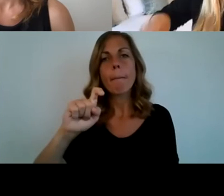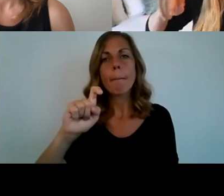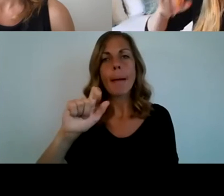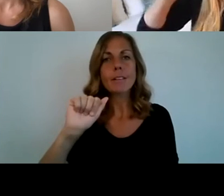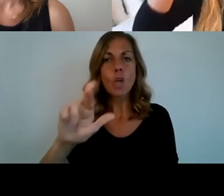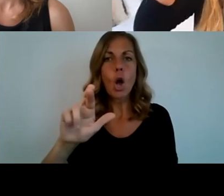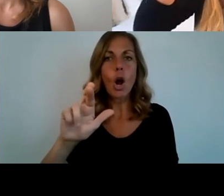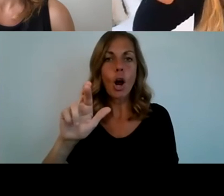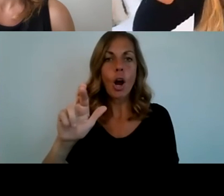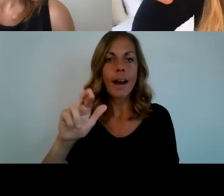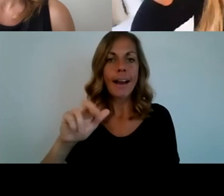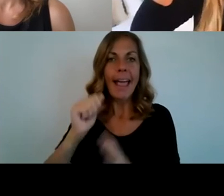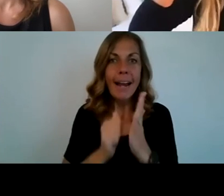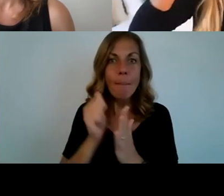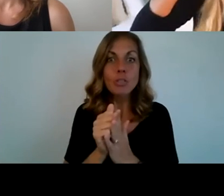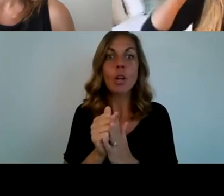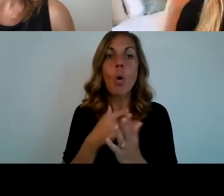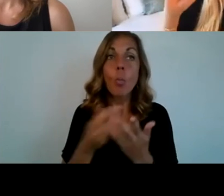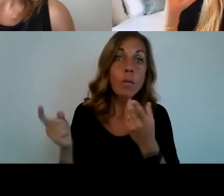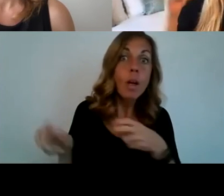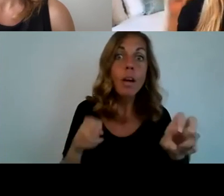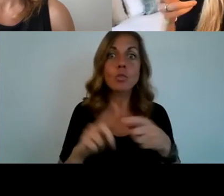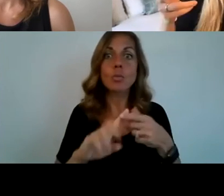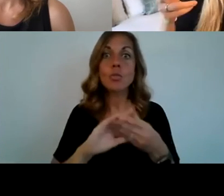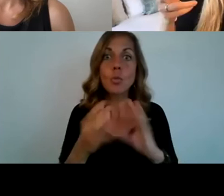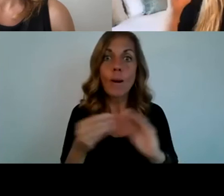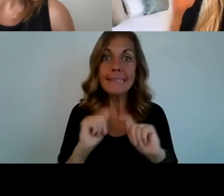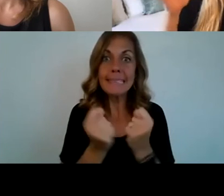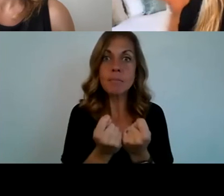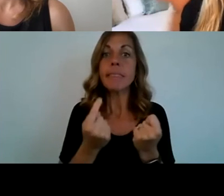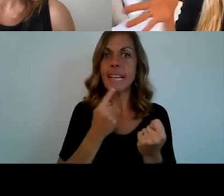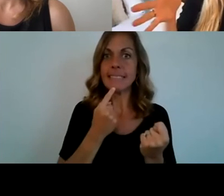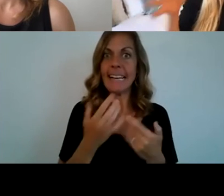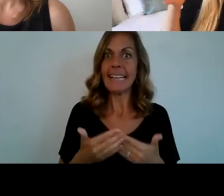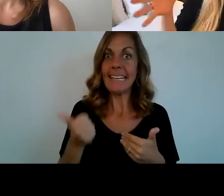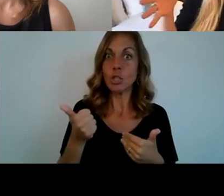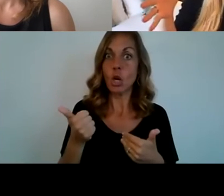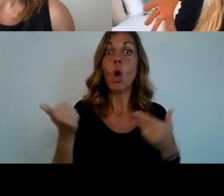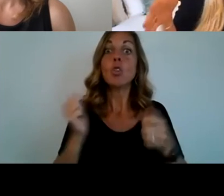to the story team, they taught us, it's far easier to create when you have boundaries.